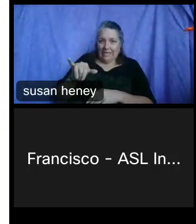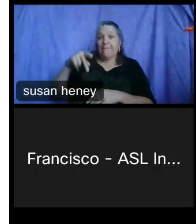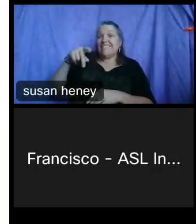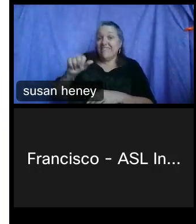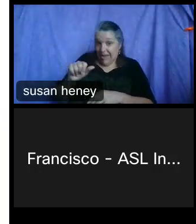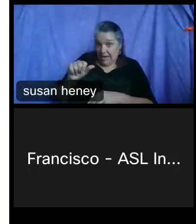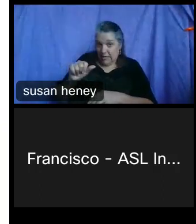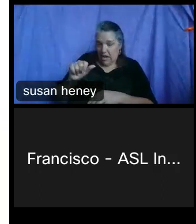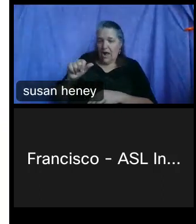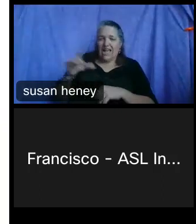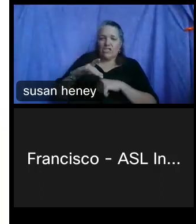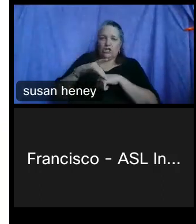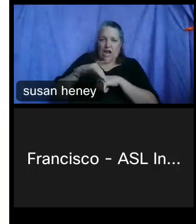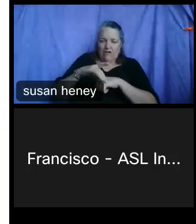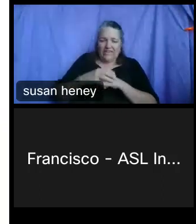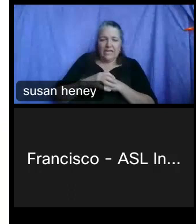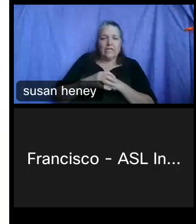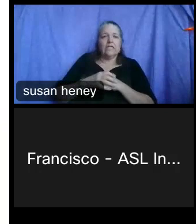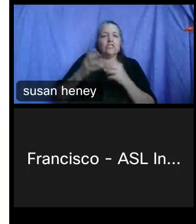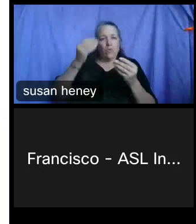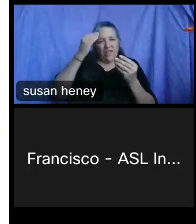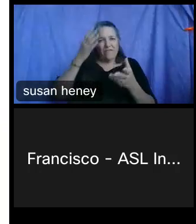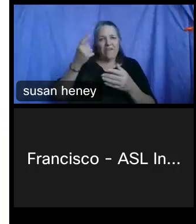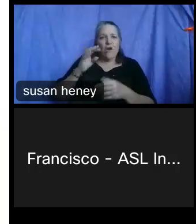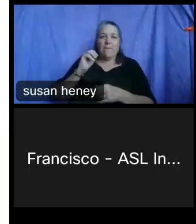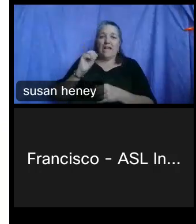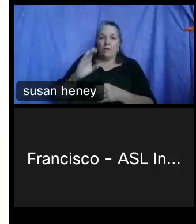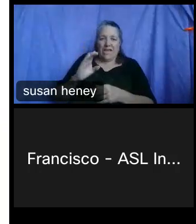is to find data for Montgomery County, so you would select the County. You would then